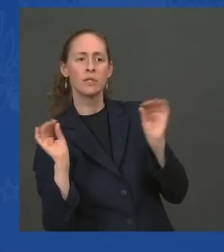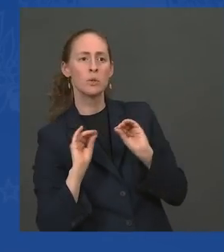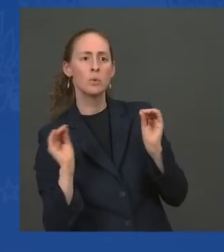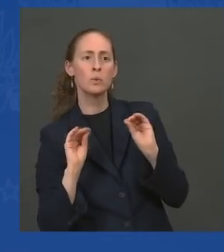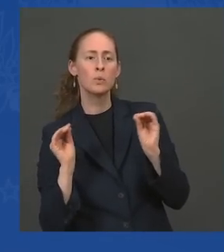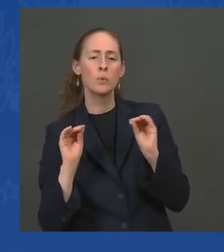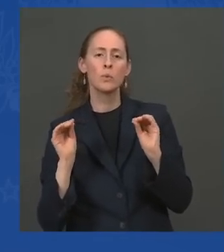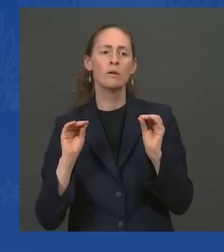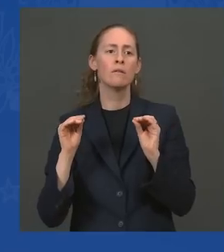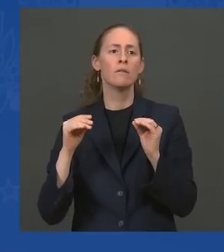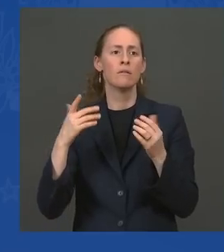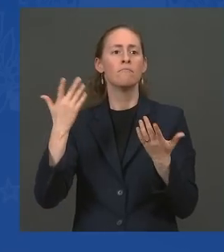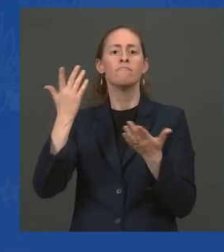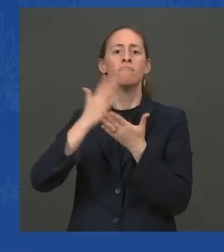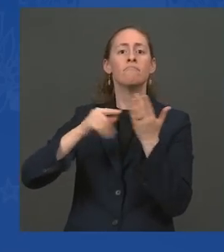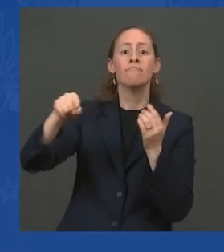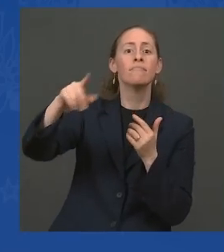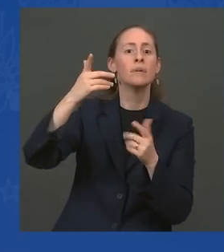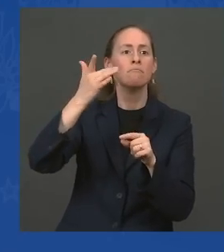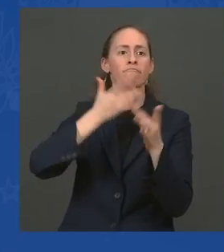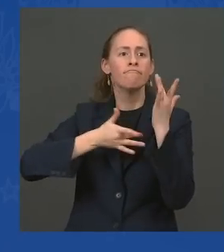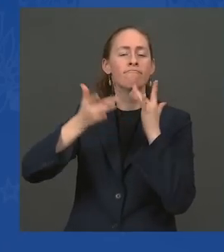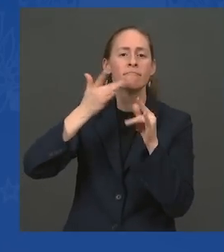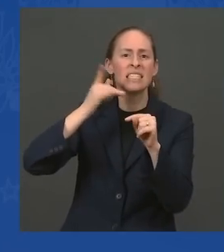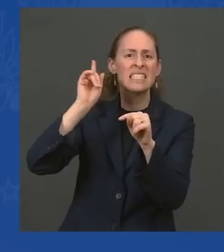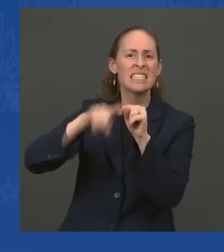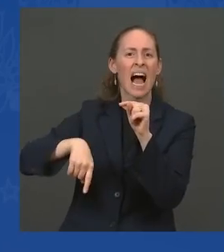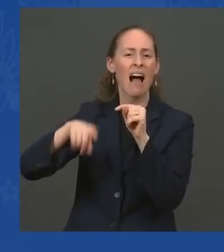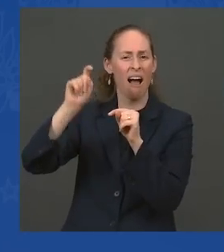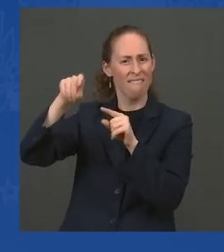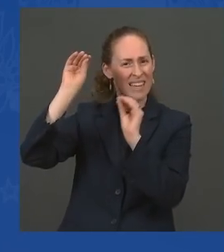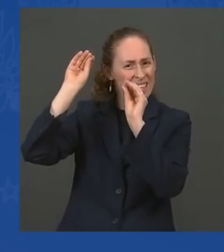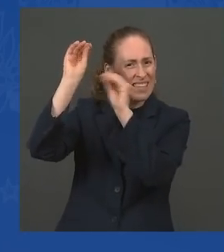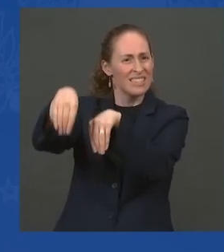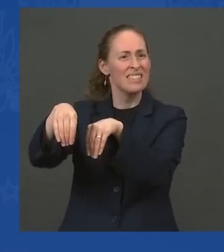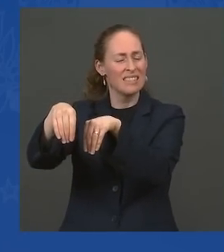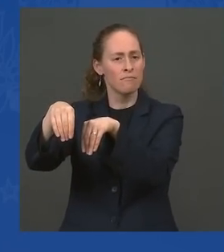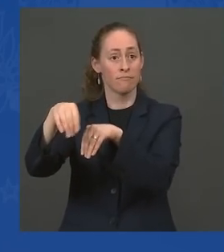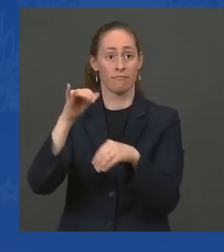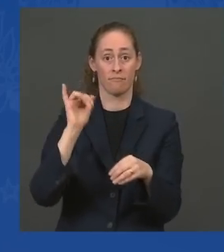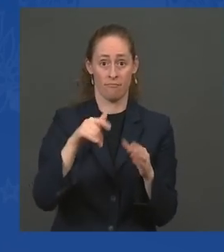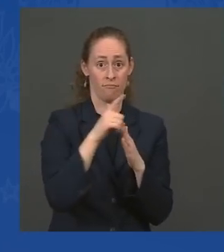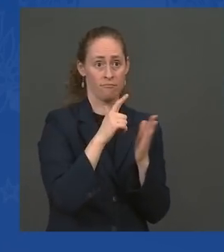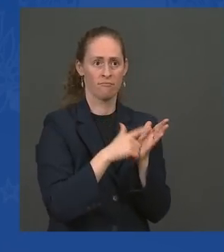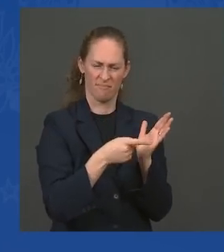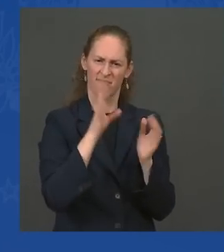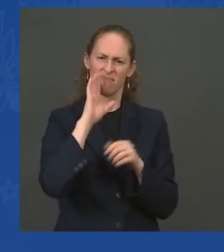available everywhere in Michigan –- urban, suburban, rural -- going to create jobs laying down broadband lines.